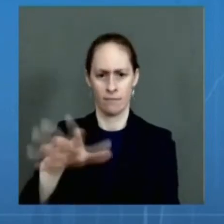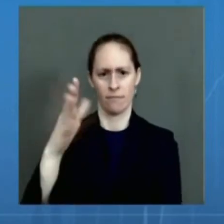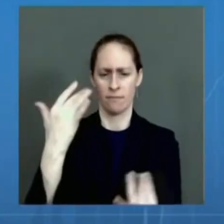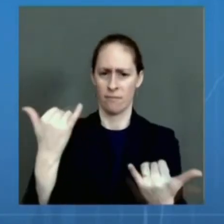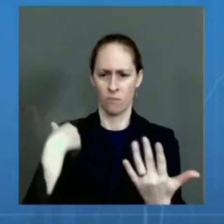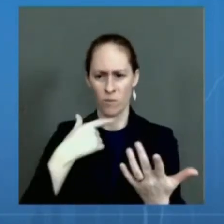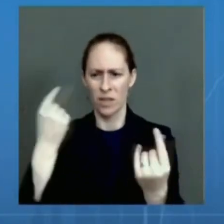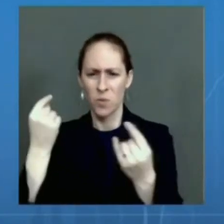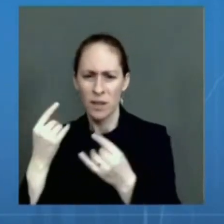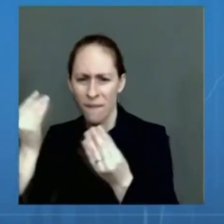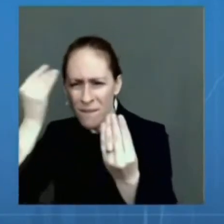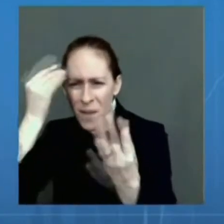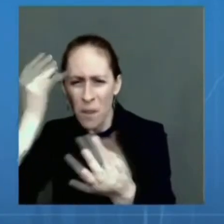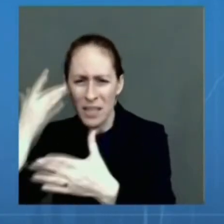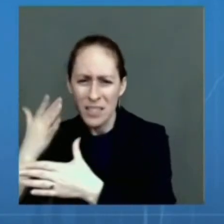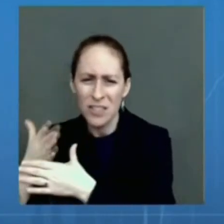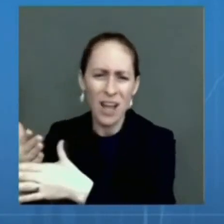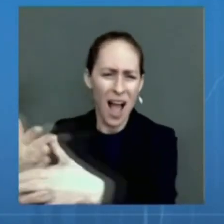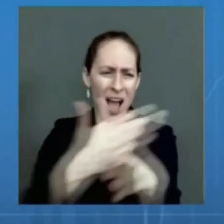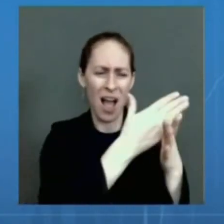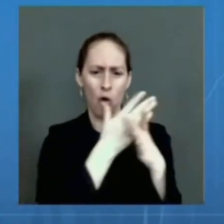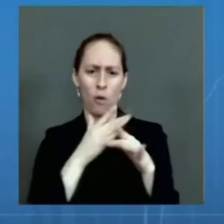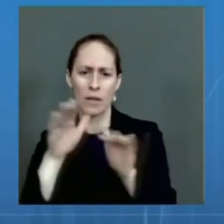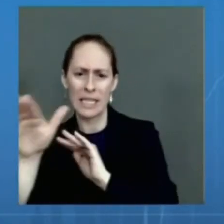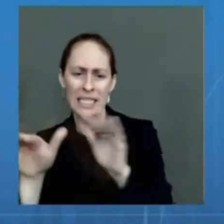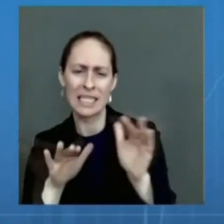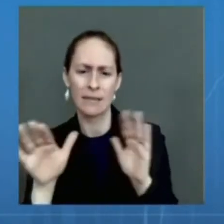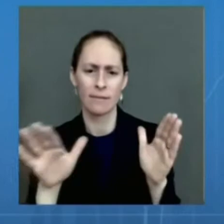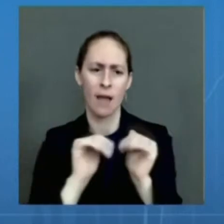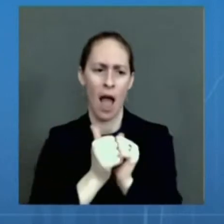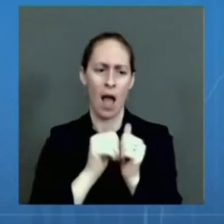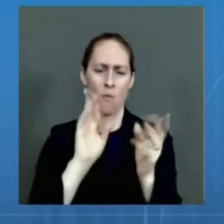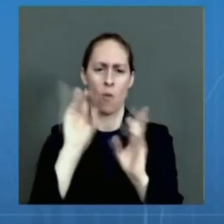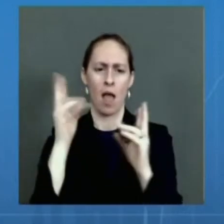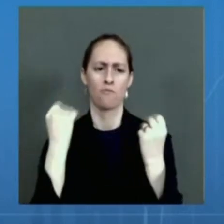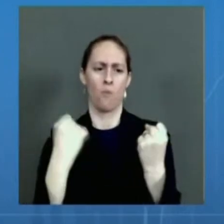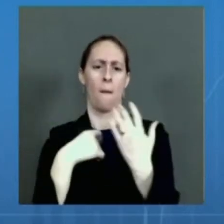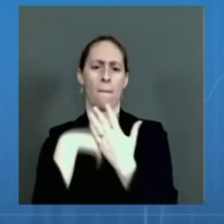PROMISING AND NOW PROVEN PRACTICE ALONG WITH OUR MULTI